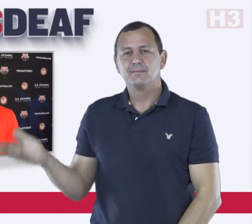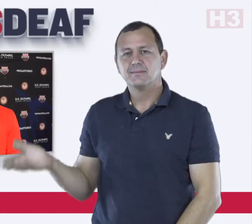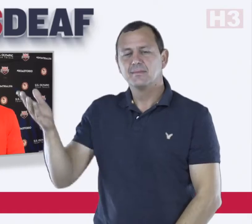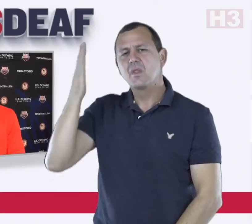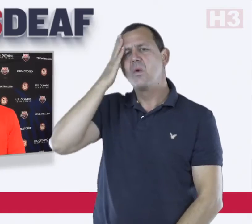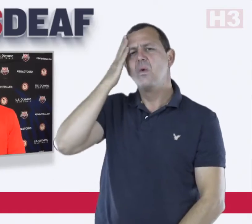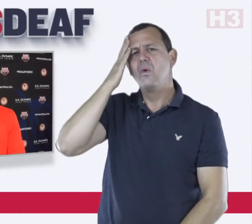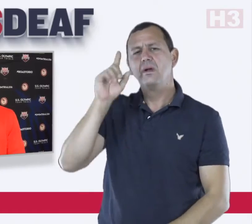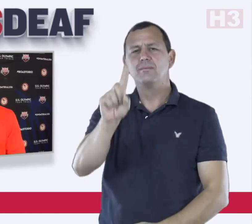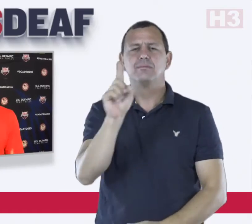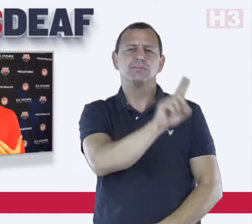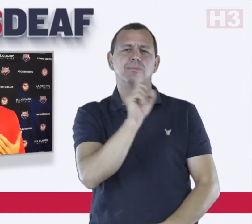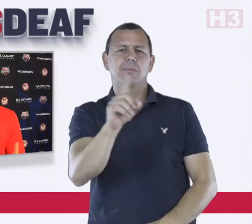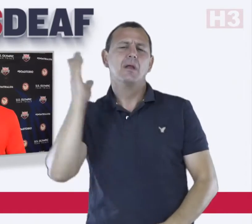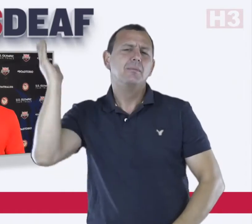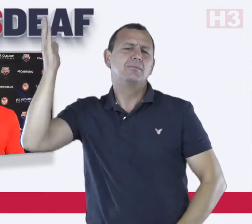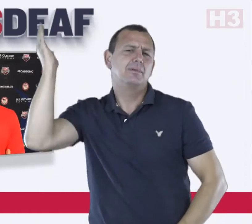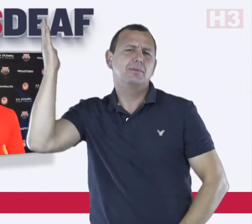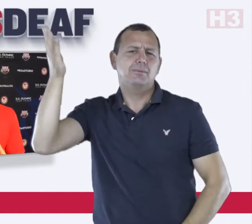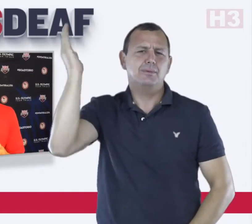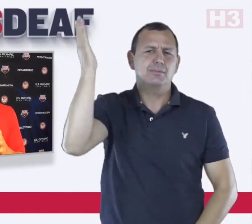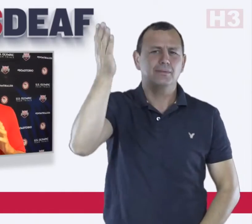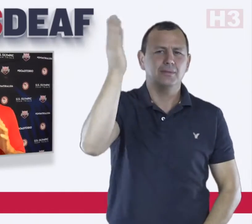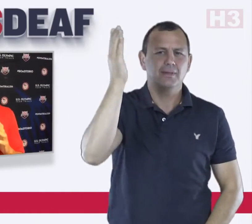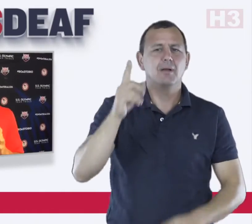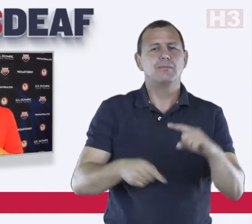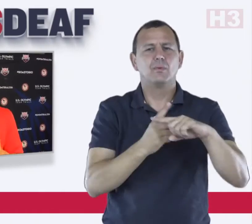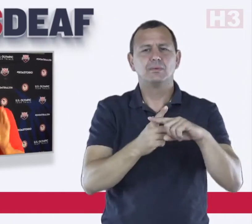He was also known as a spokesperson and